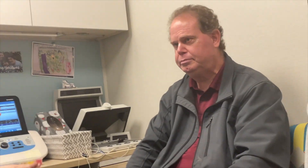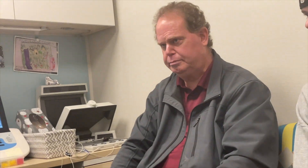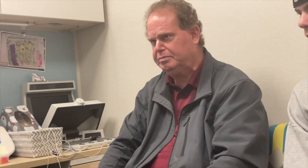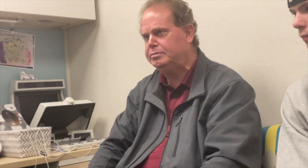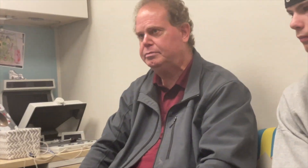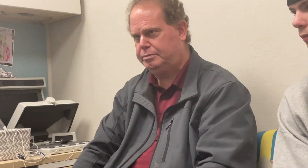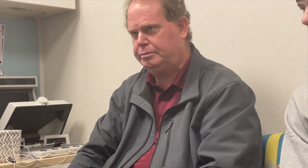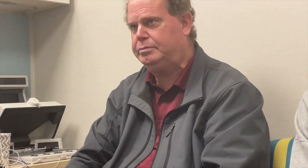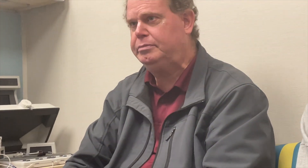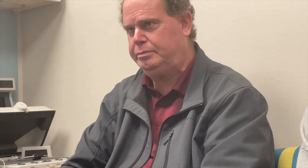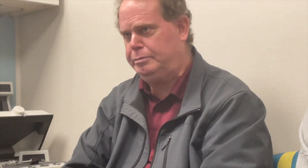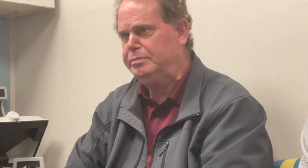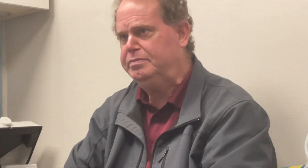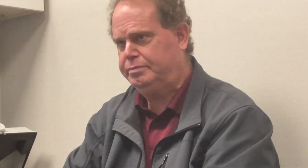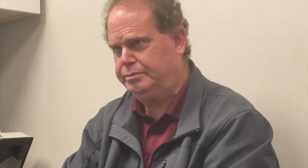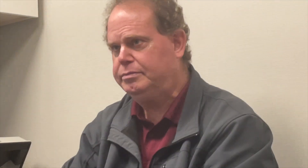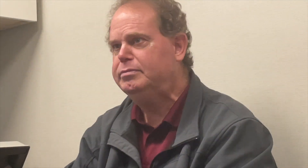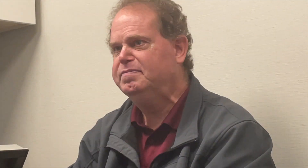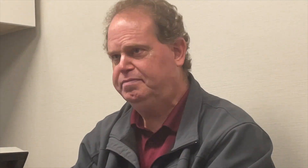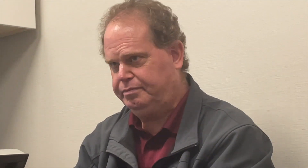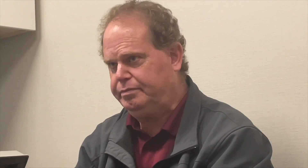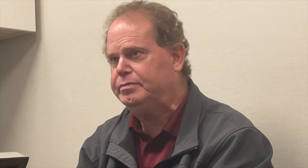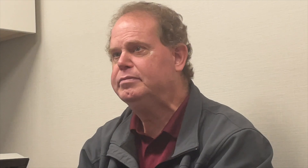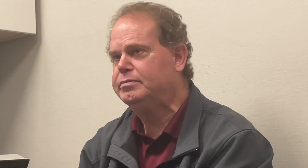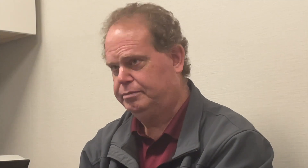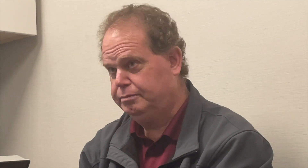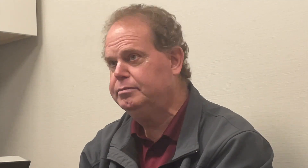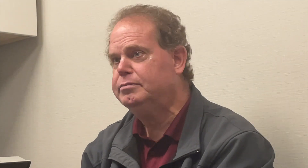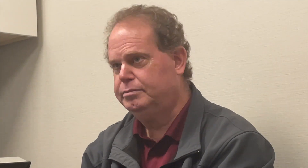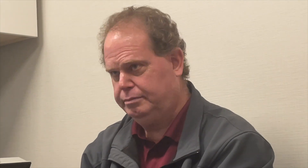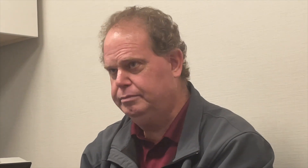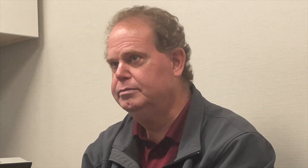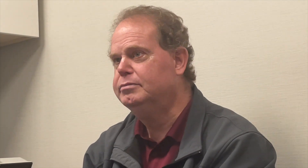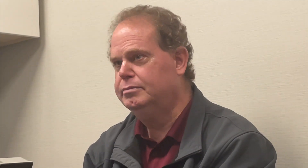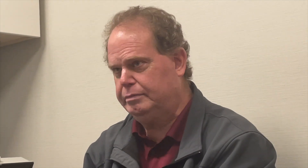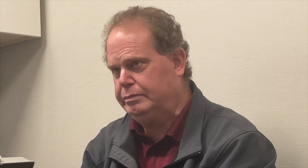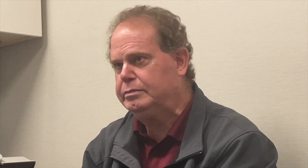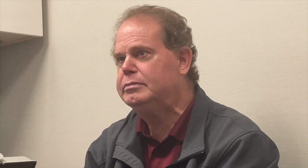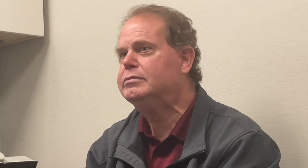whatever the more you do that the better it's going to like the faster this will all come